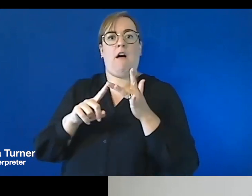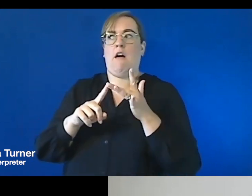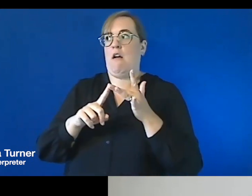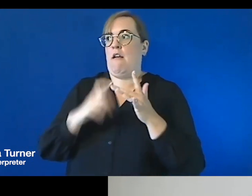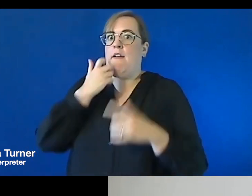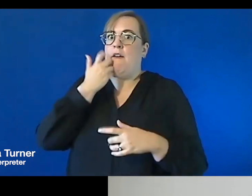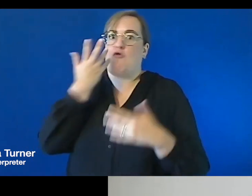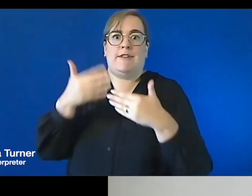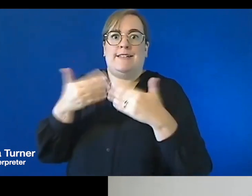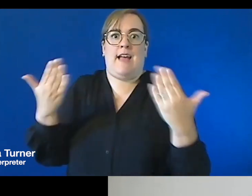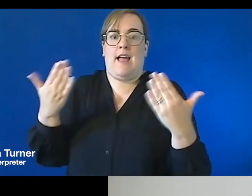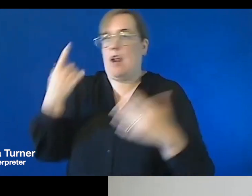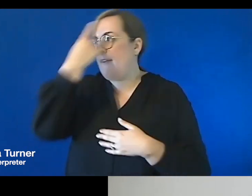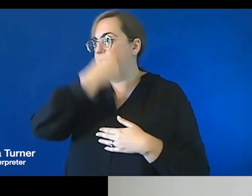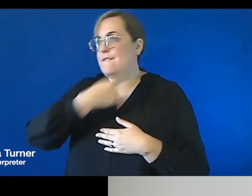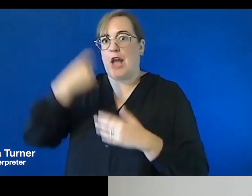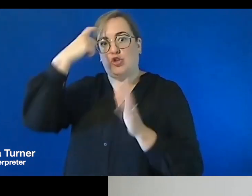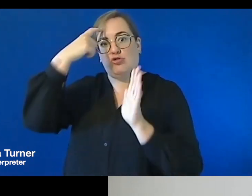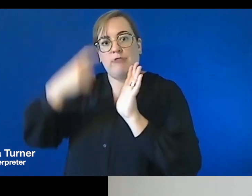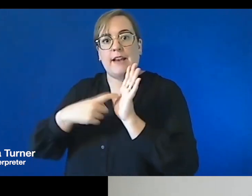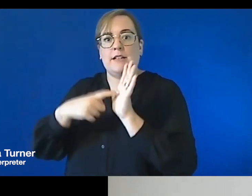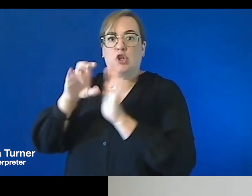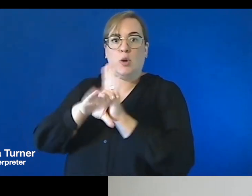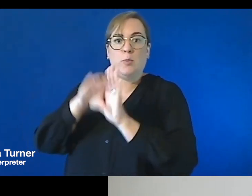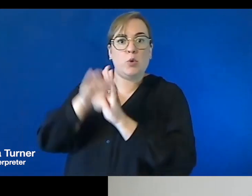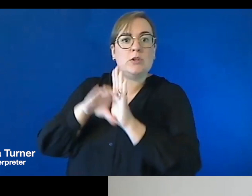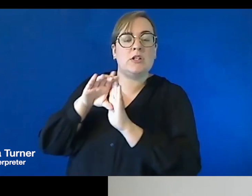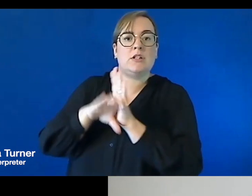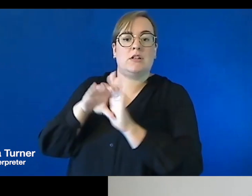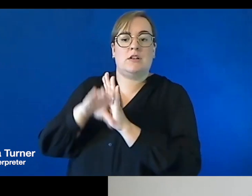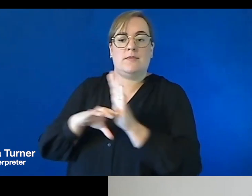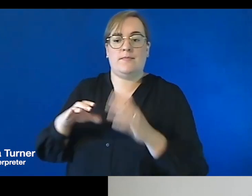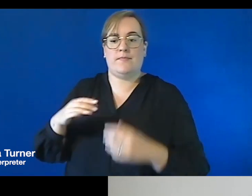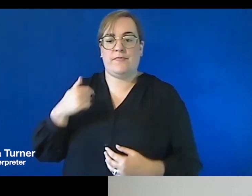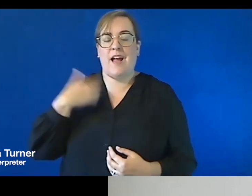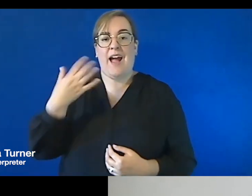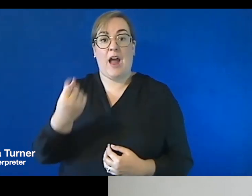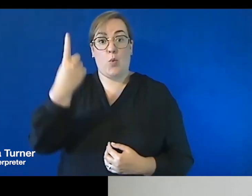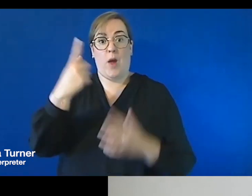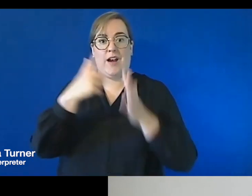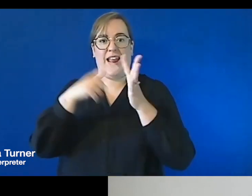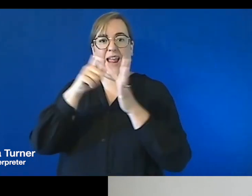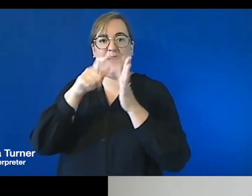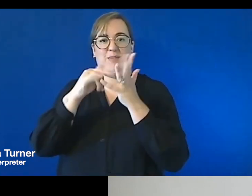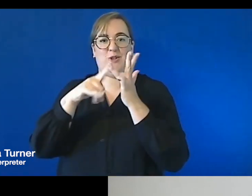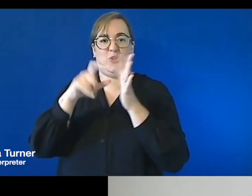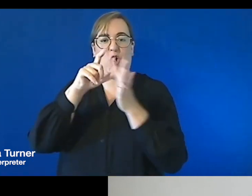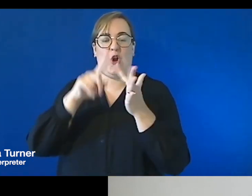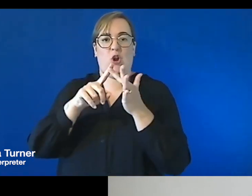facial recognition and I had an episode with the one of the the most famous nurses from